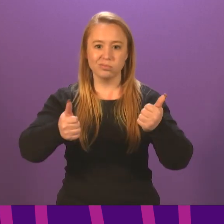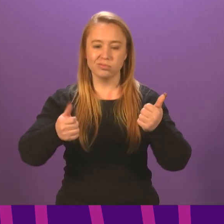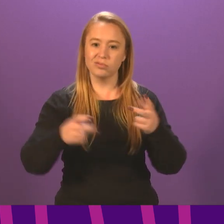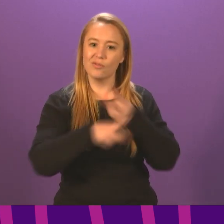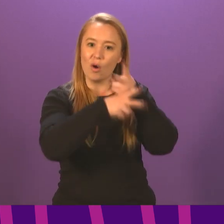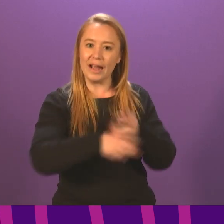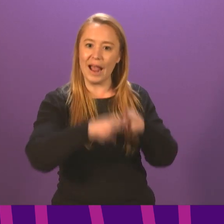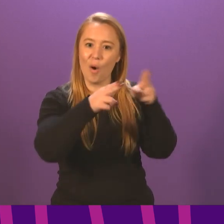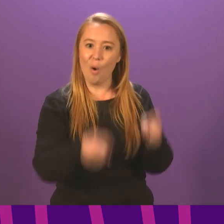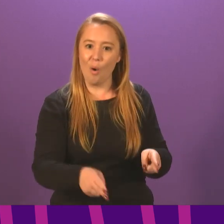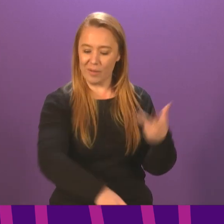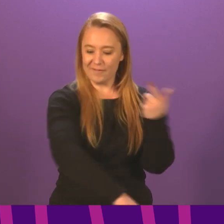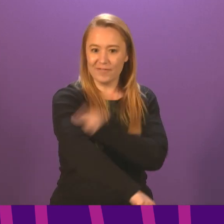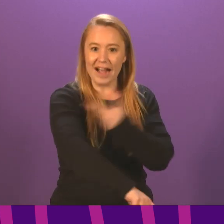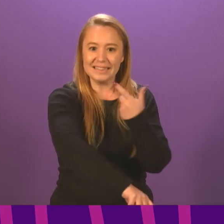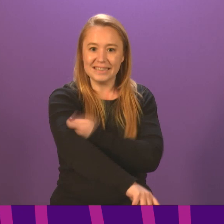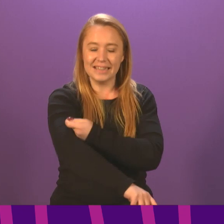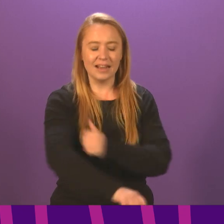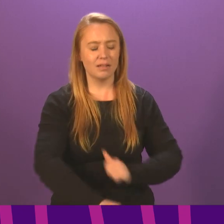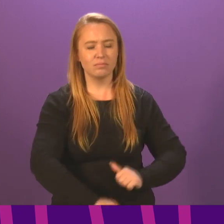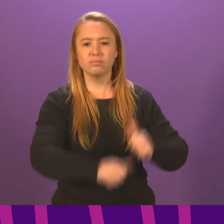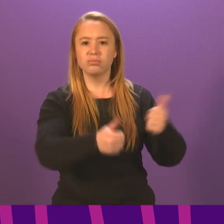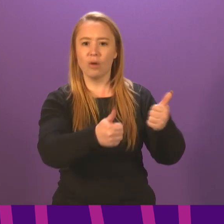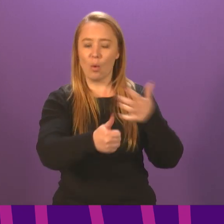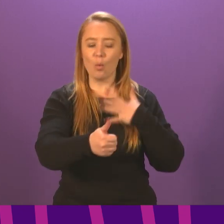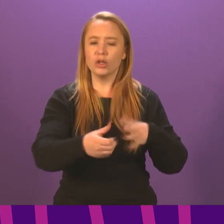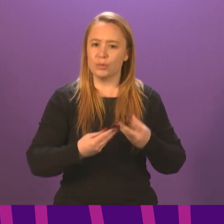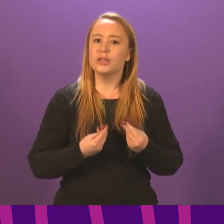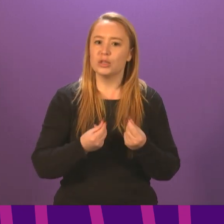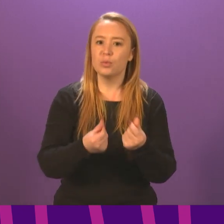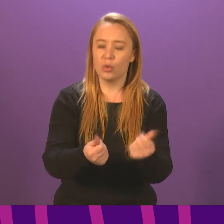residents. We all want delivery of the vaccine to continue smoothly, so that it reaches the